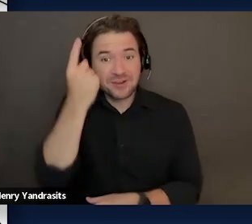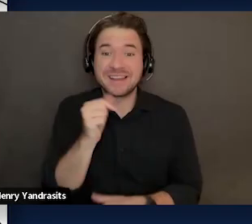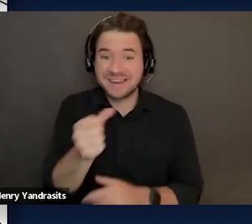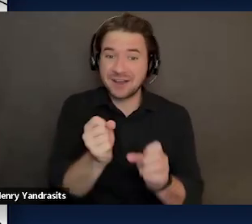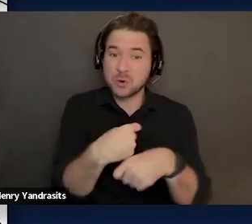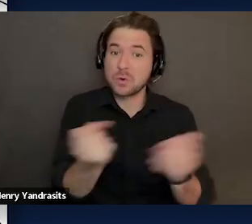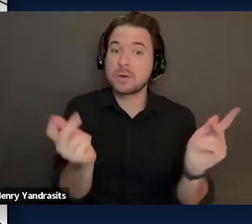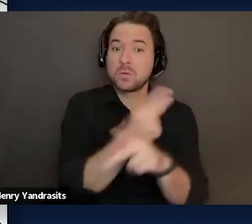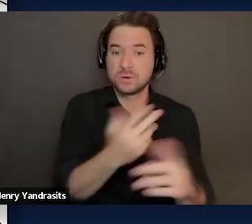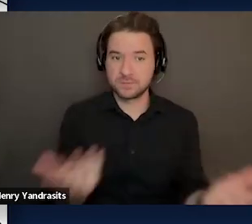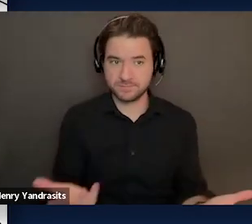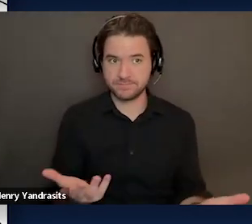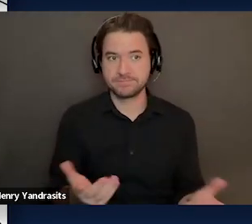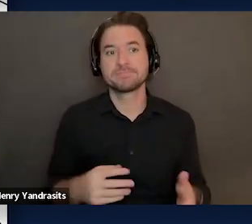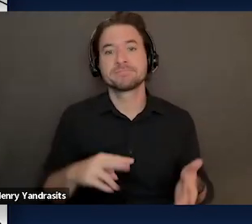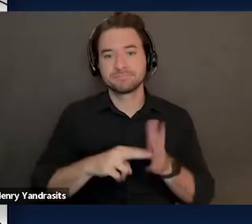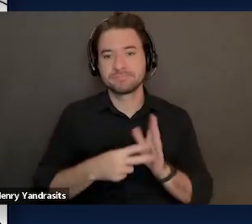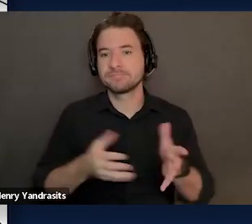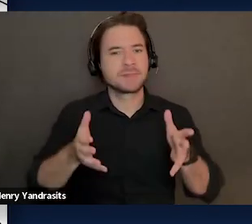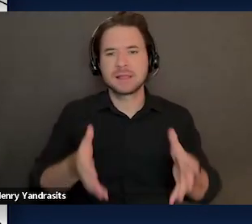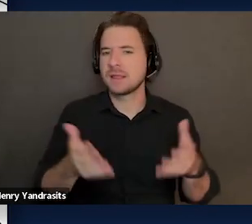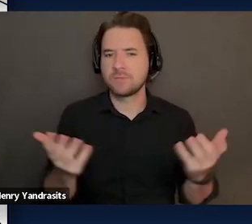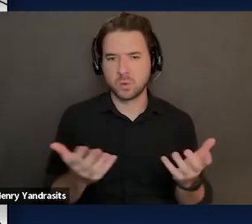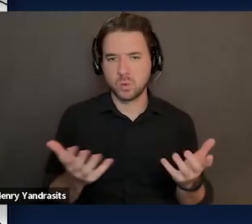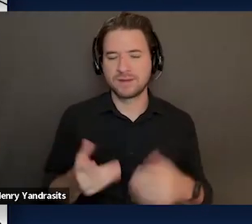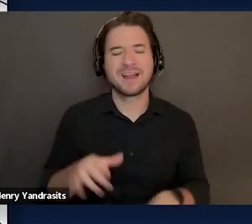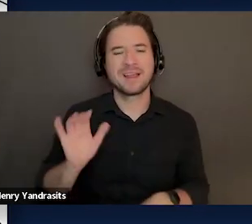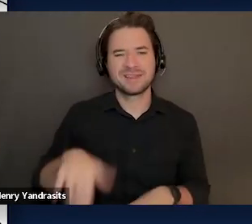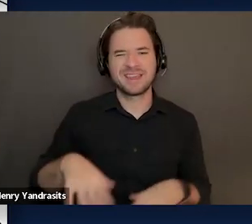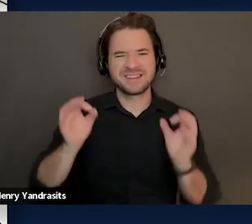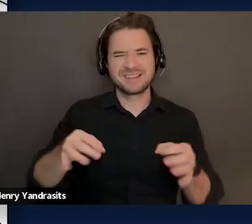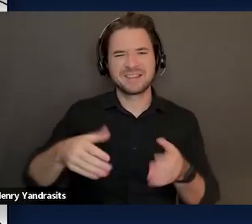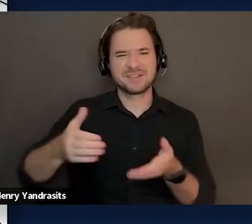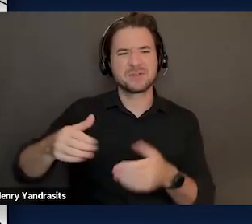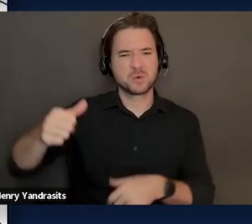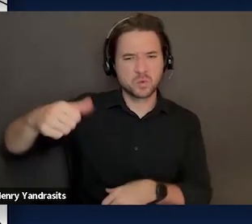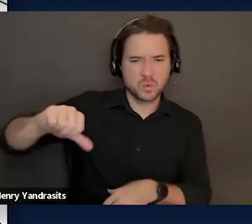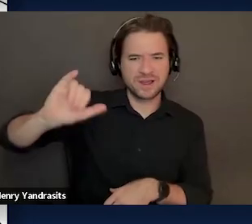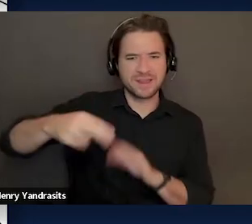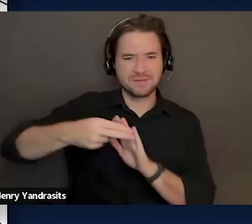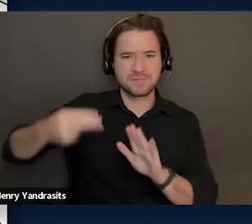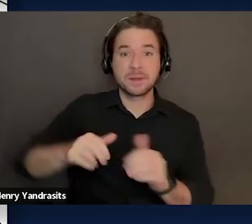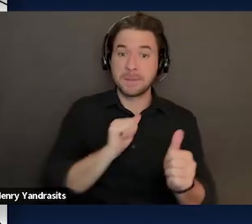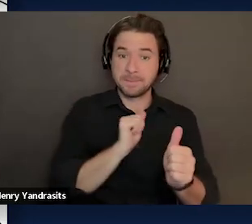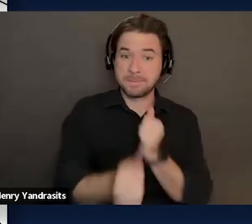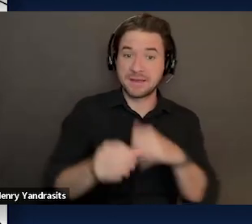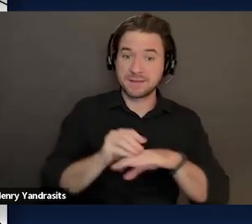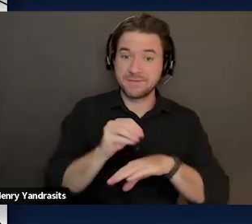So, as I mentioned at the top, the initial decision to reject the designation, um, it passed the Advisory Council, and it passed unanimously.